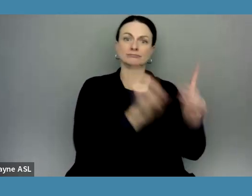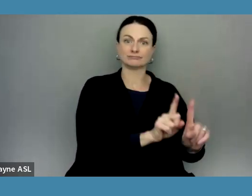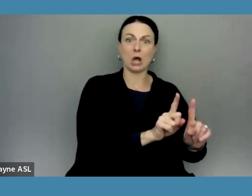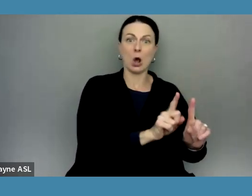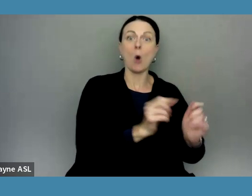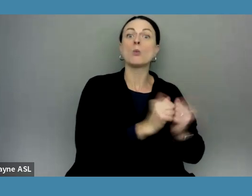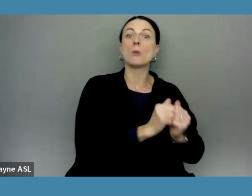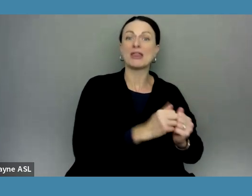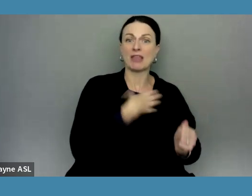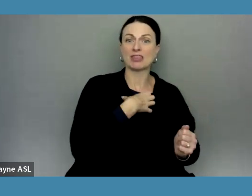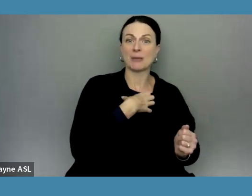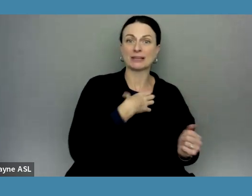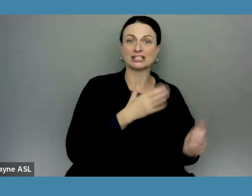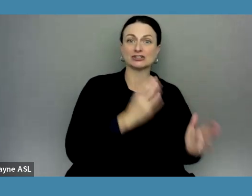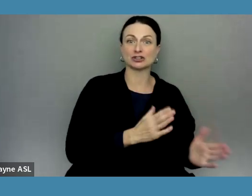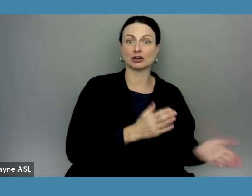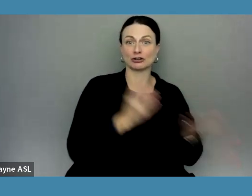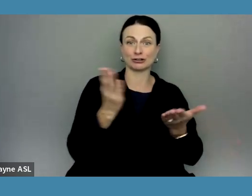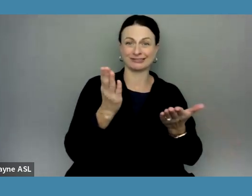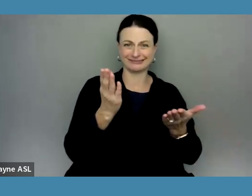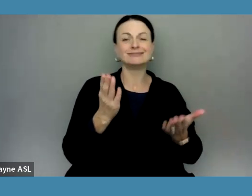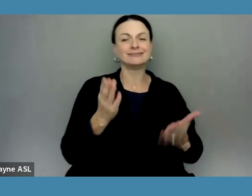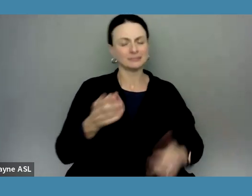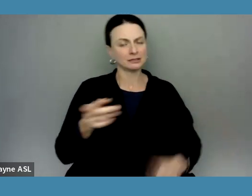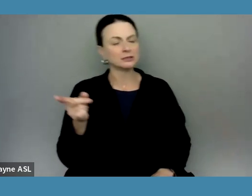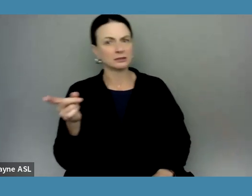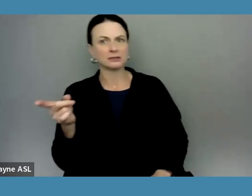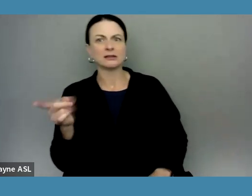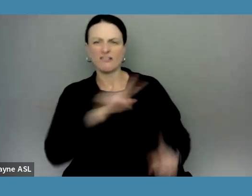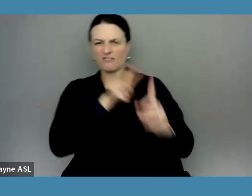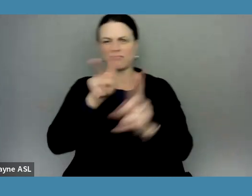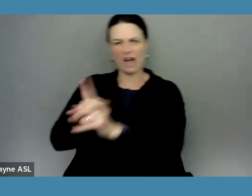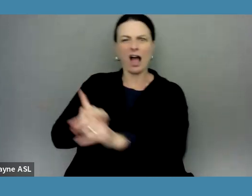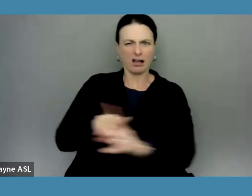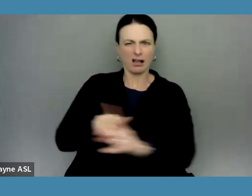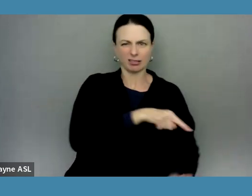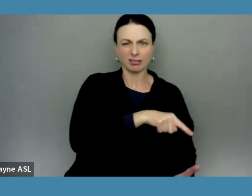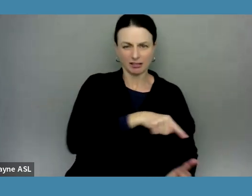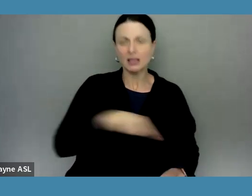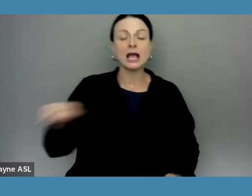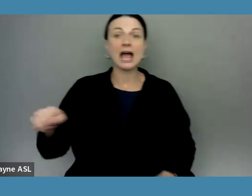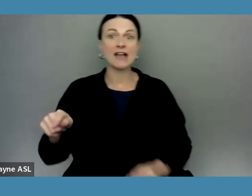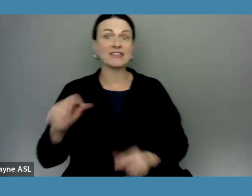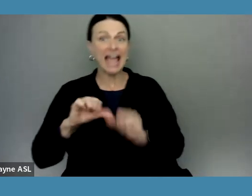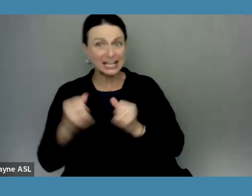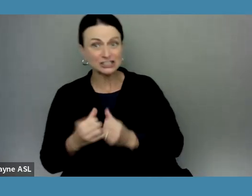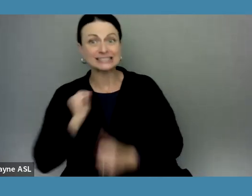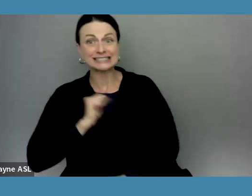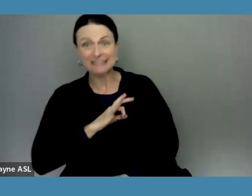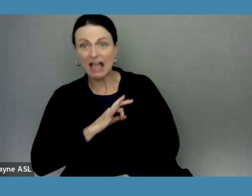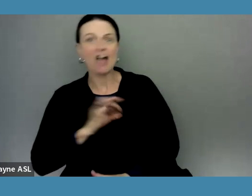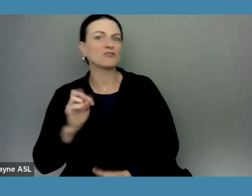the agency area staff and the agency attorney. If it's the agency